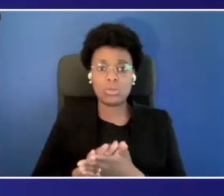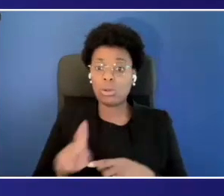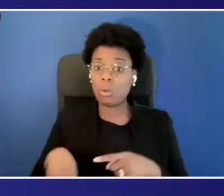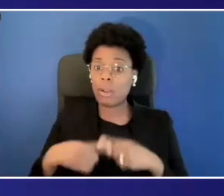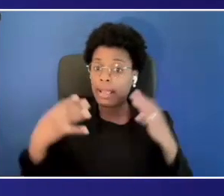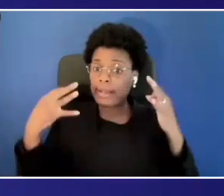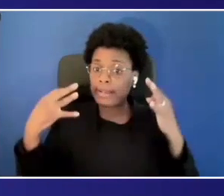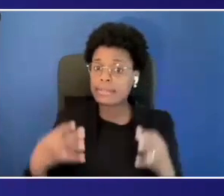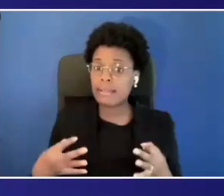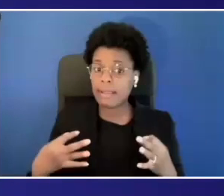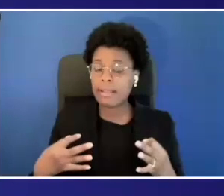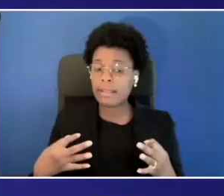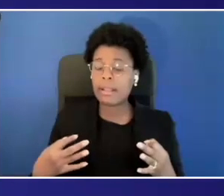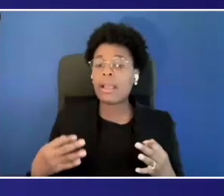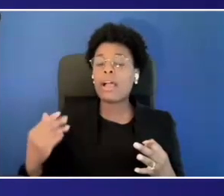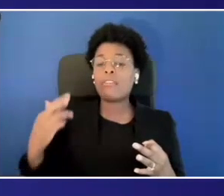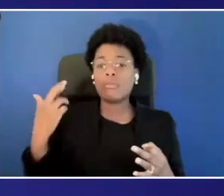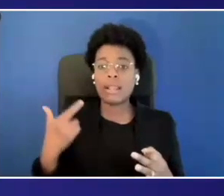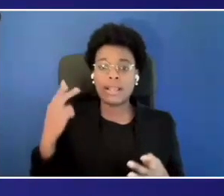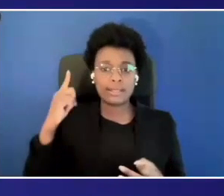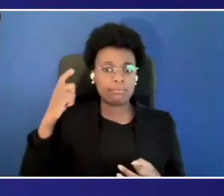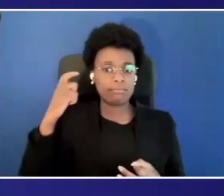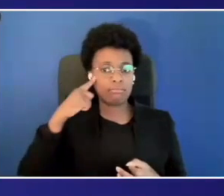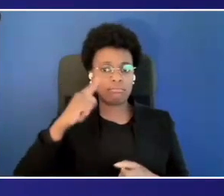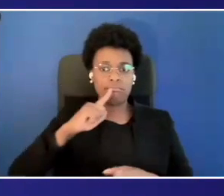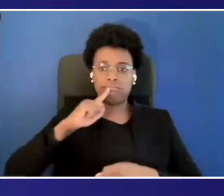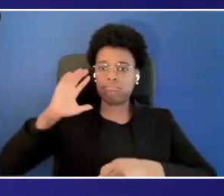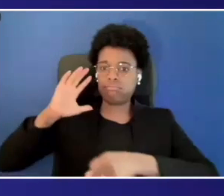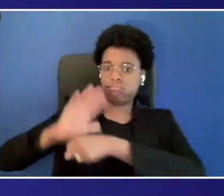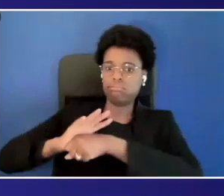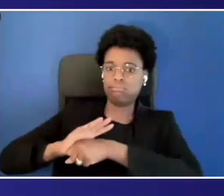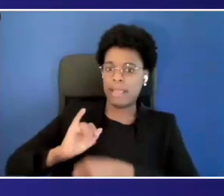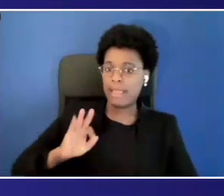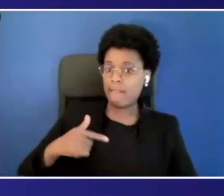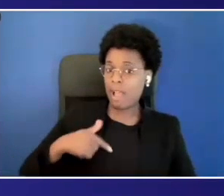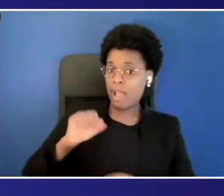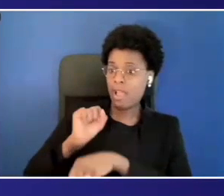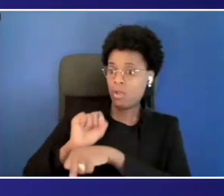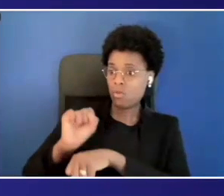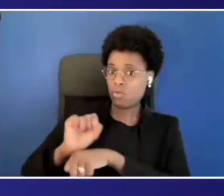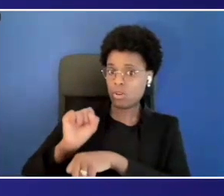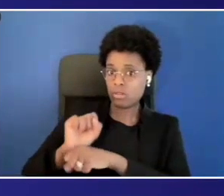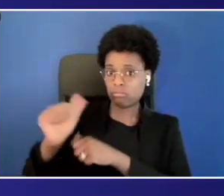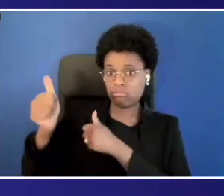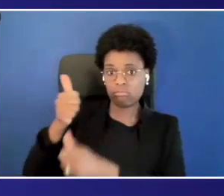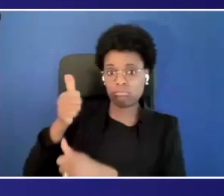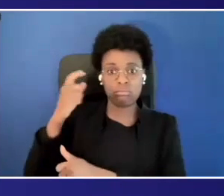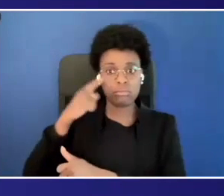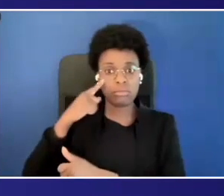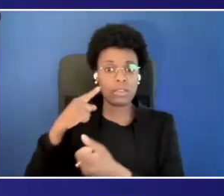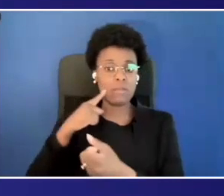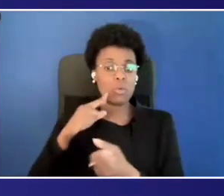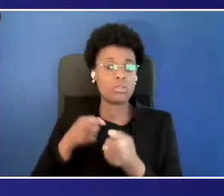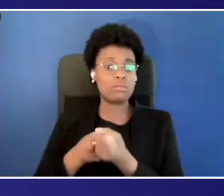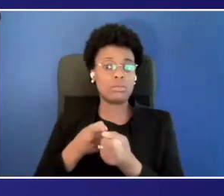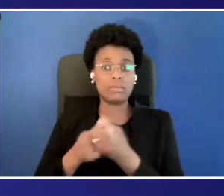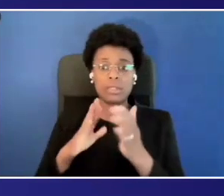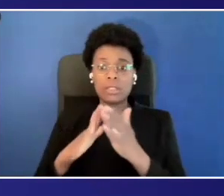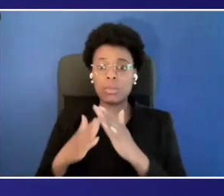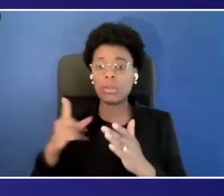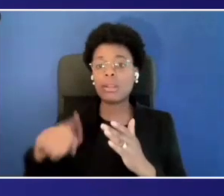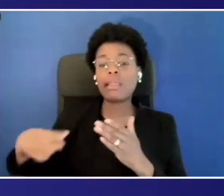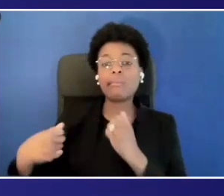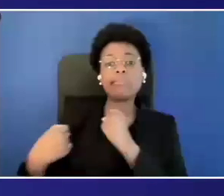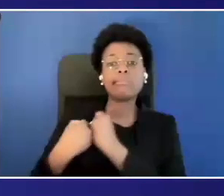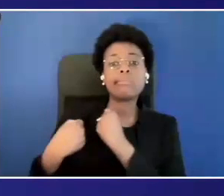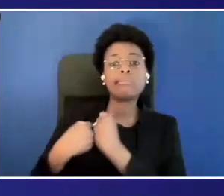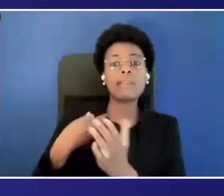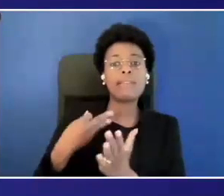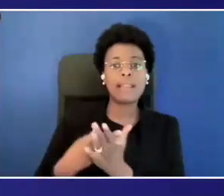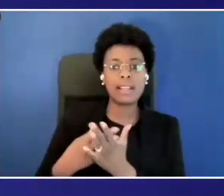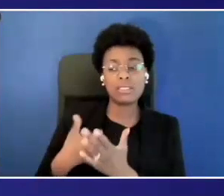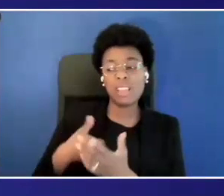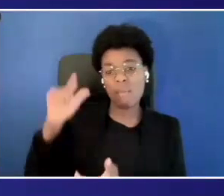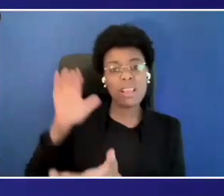When I made the decision, I made it knowing that the government was making me a promise. If I worked for them for the betterment of our community, they would make sure that I was okay financially and I believed that promise.